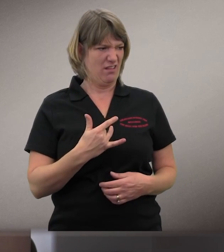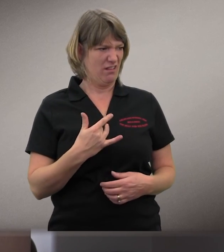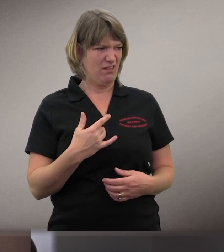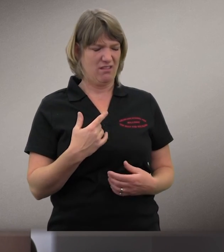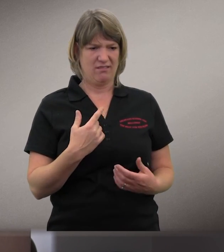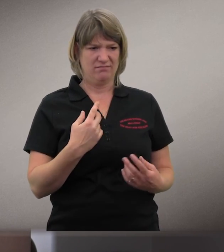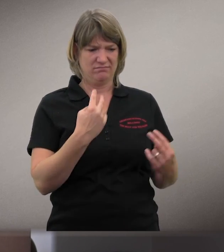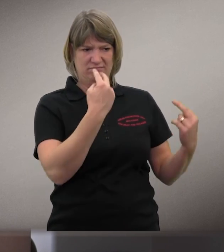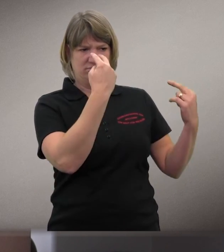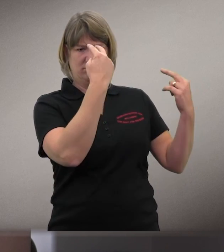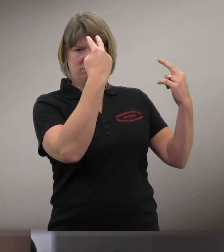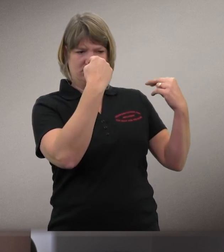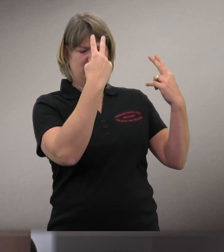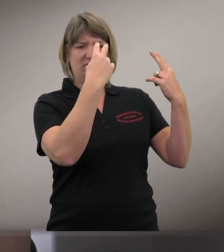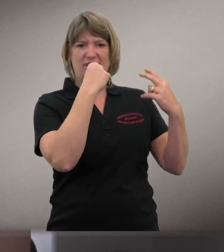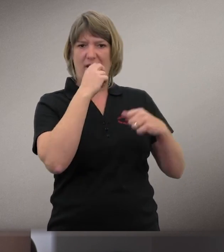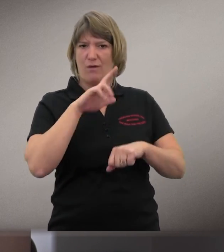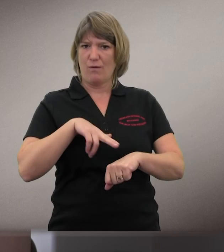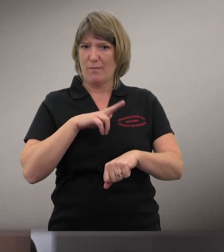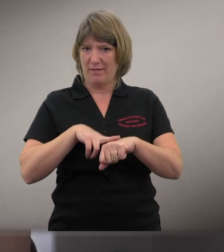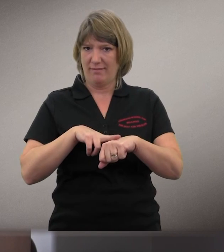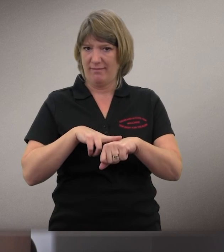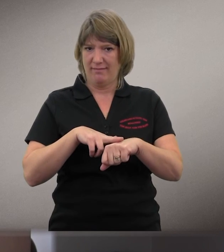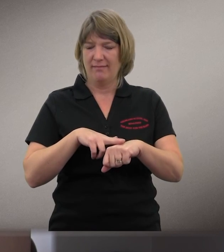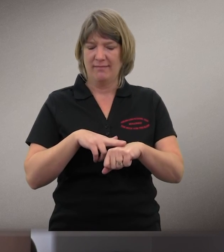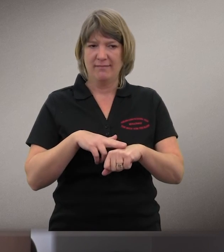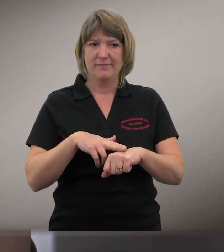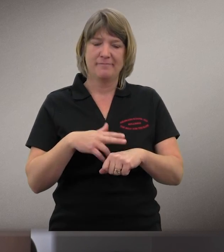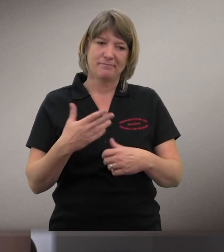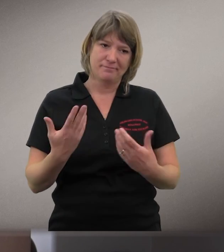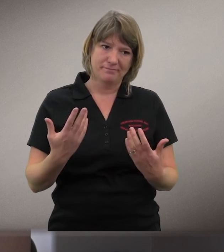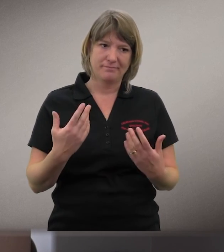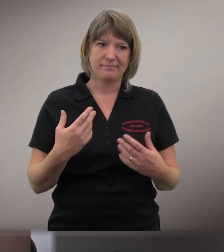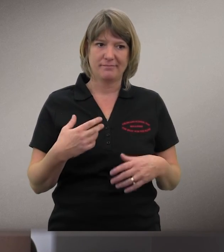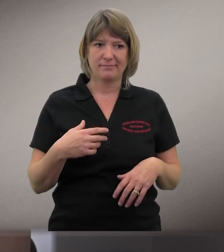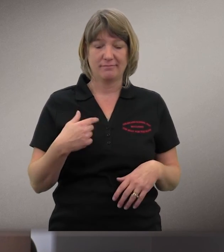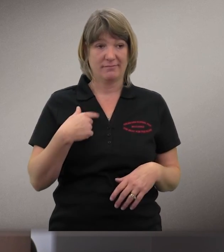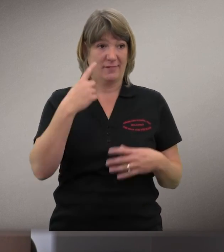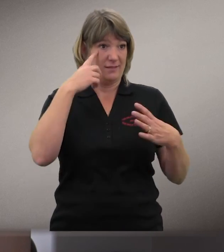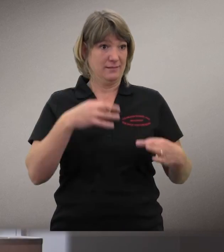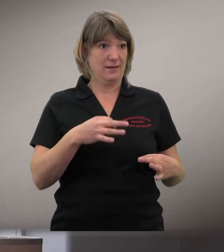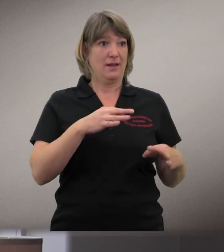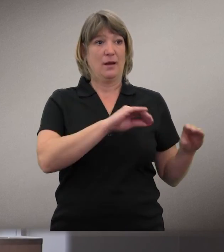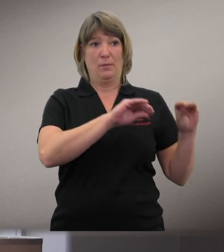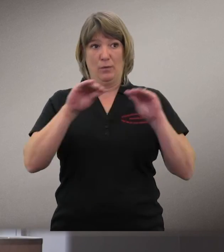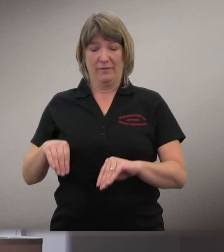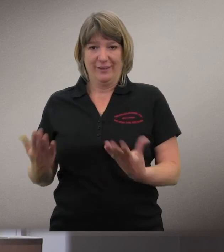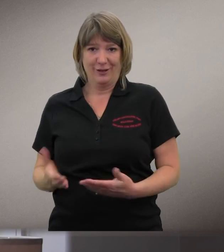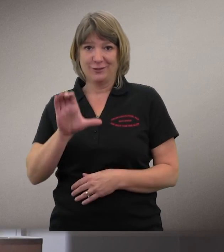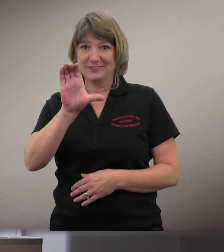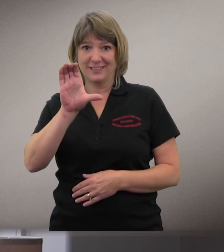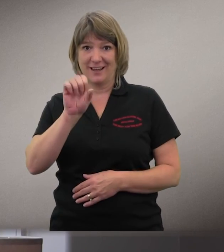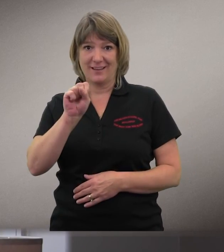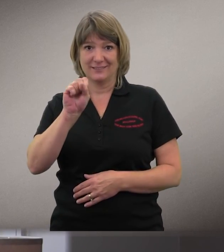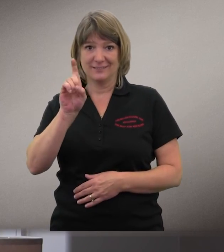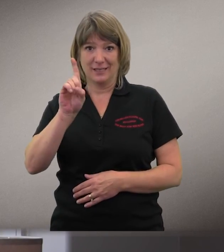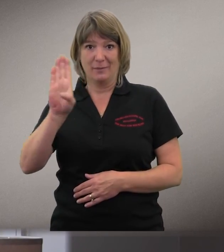I felt like everyone thought I was not normal or anything. So, I decided to move here to CSDB